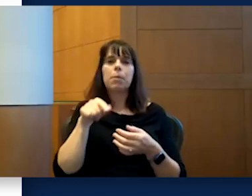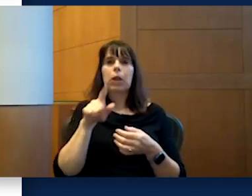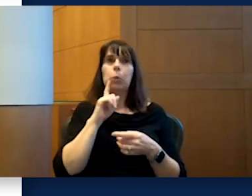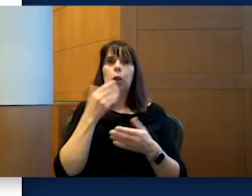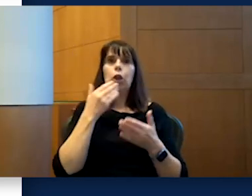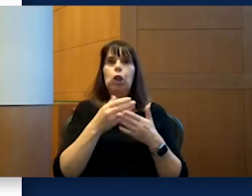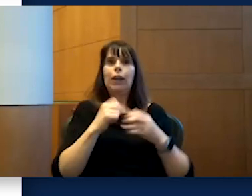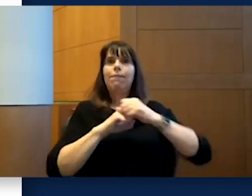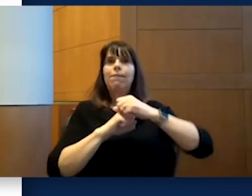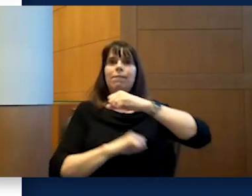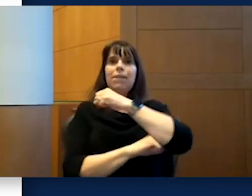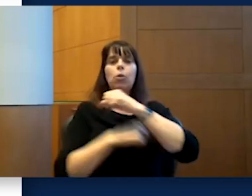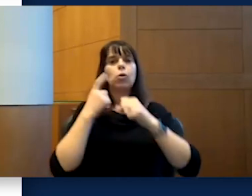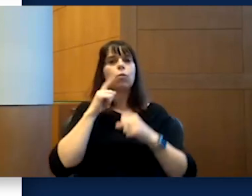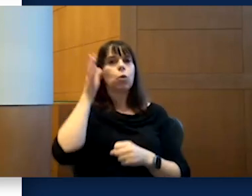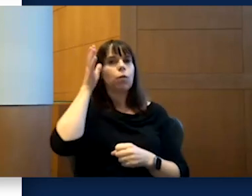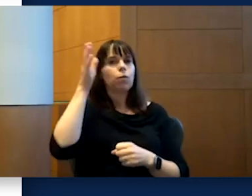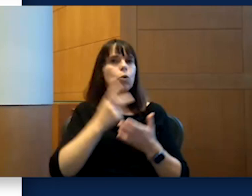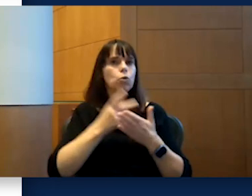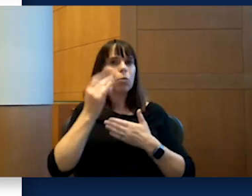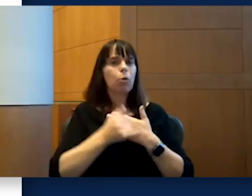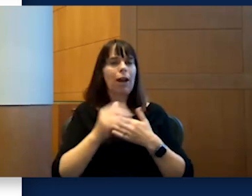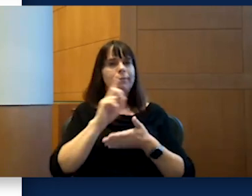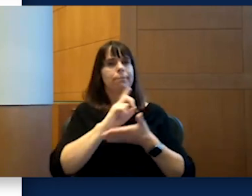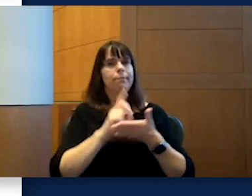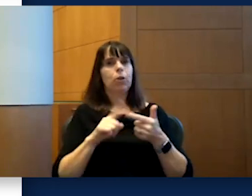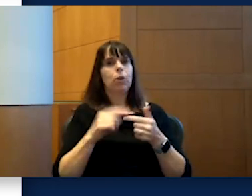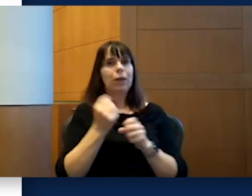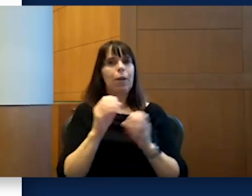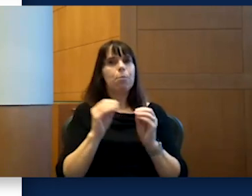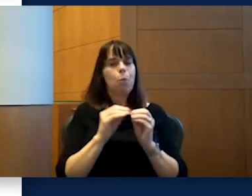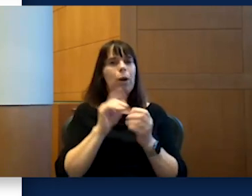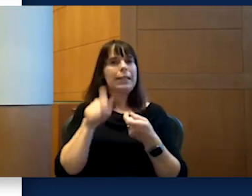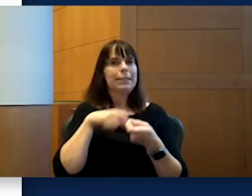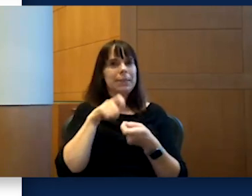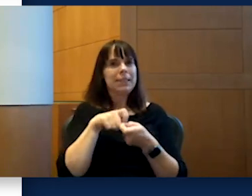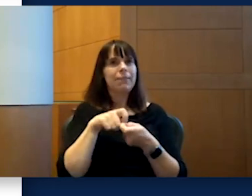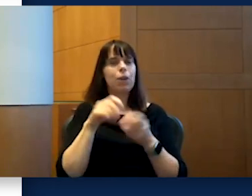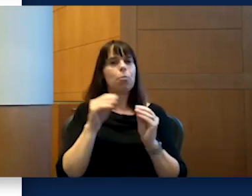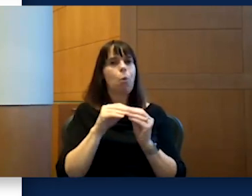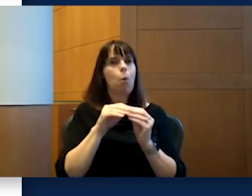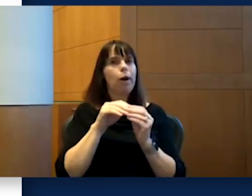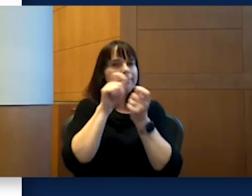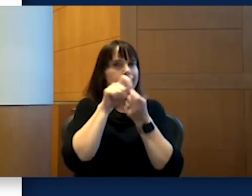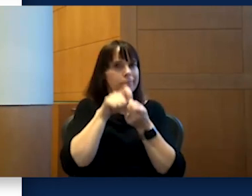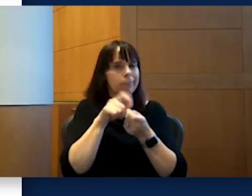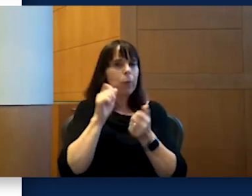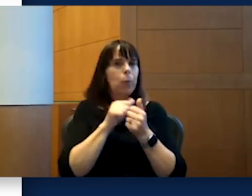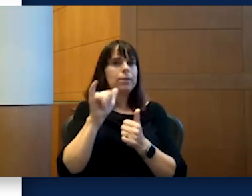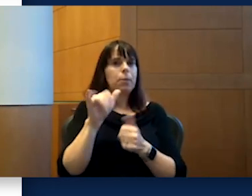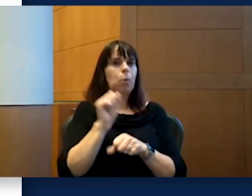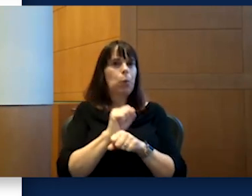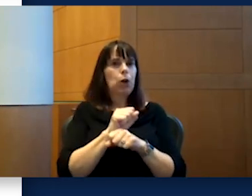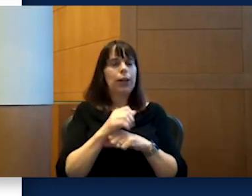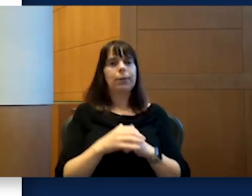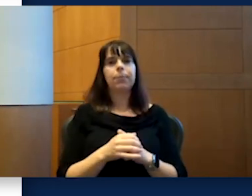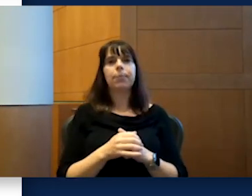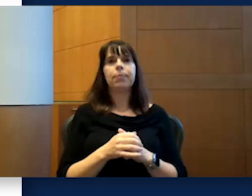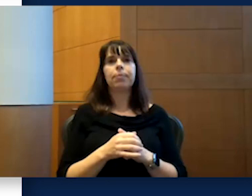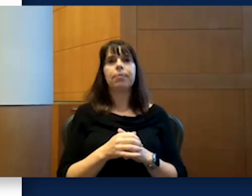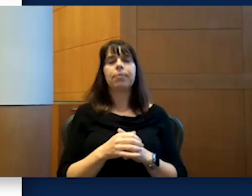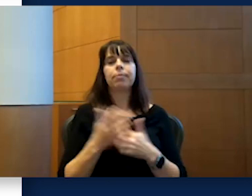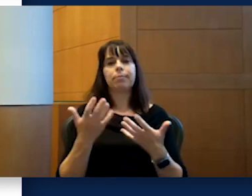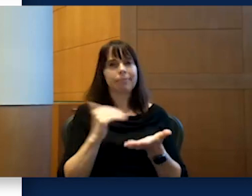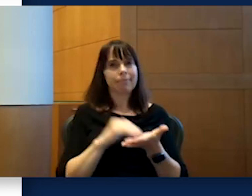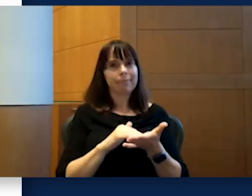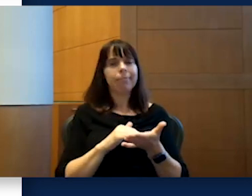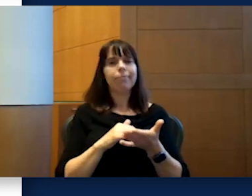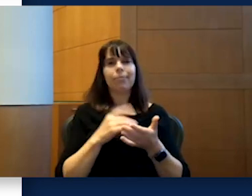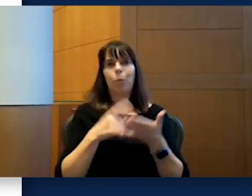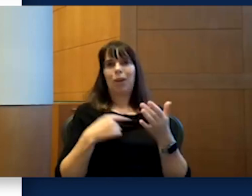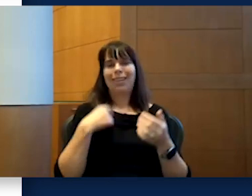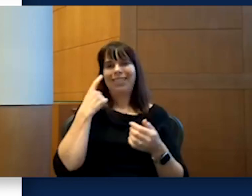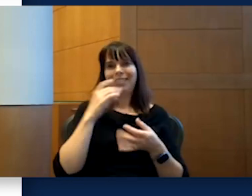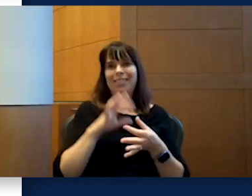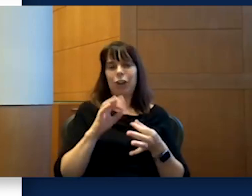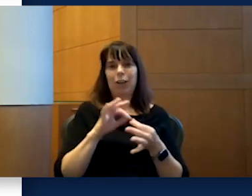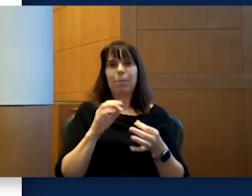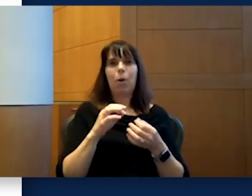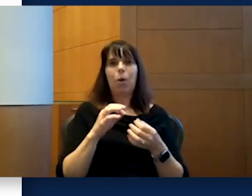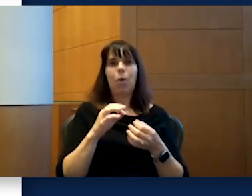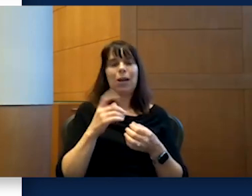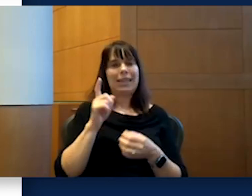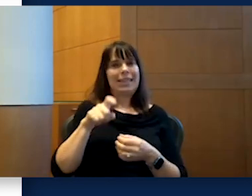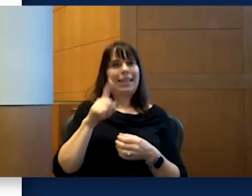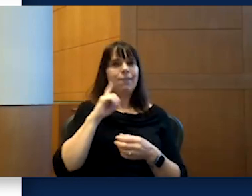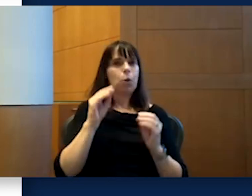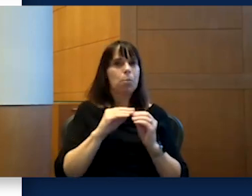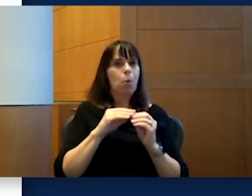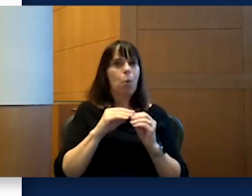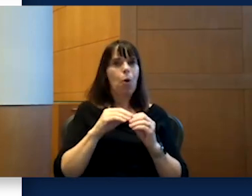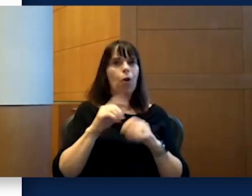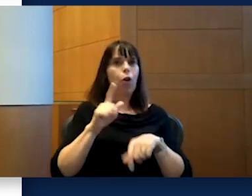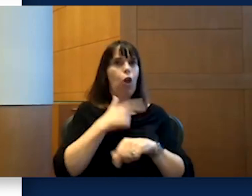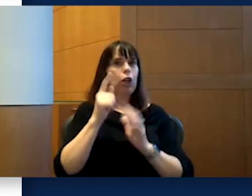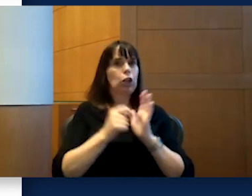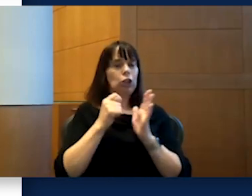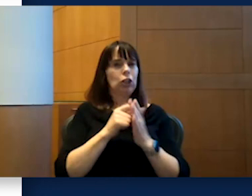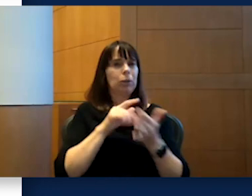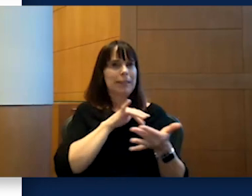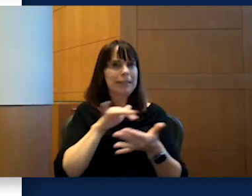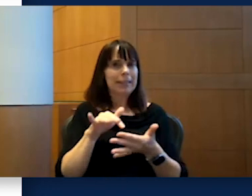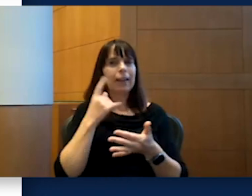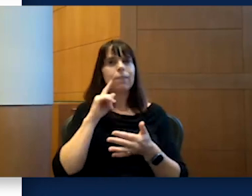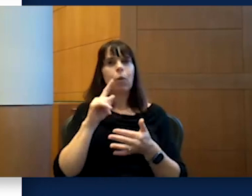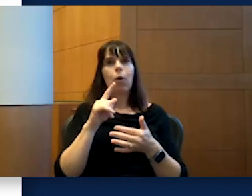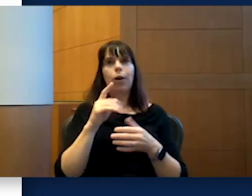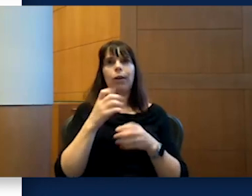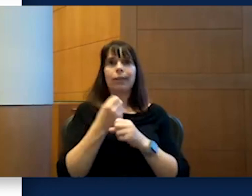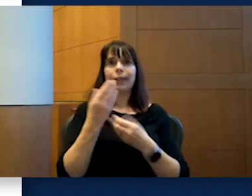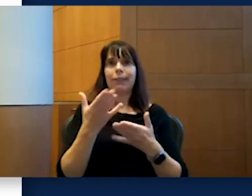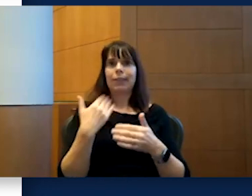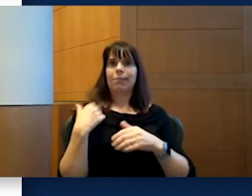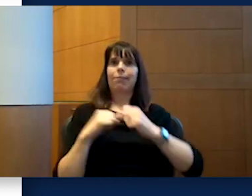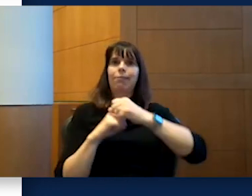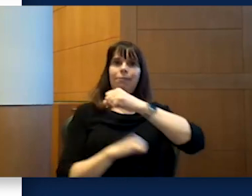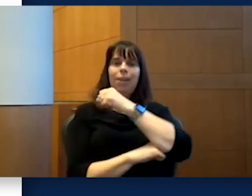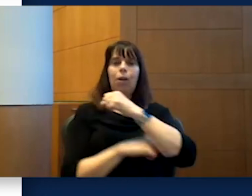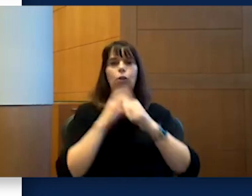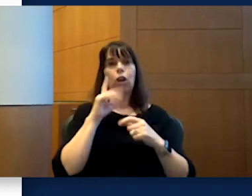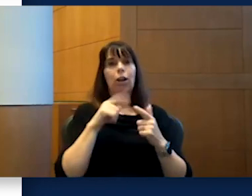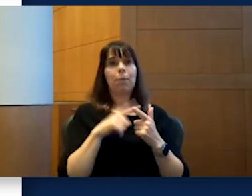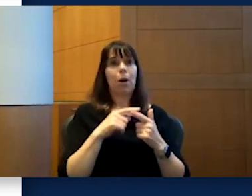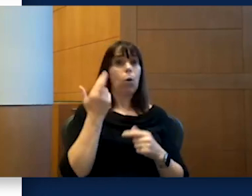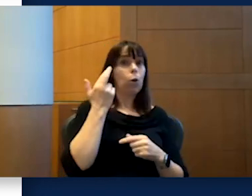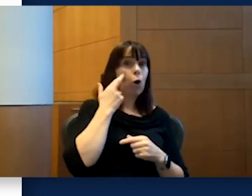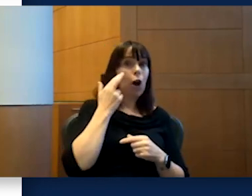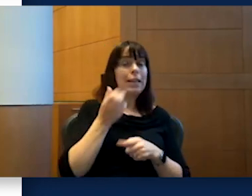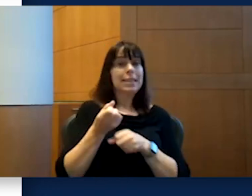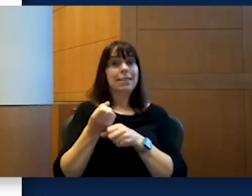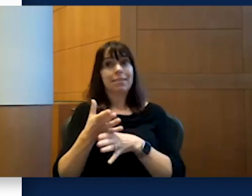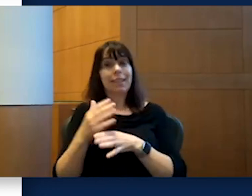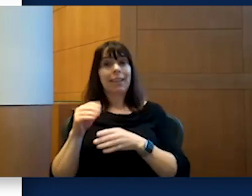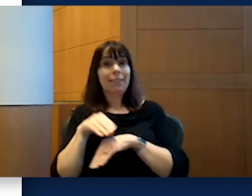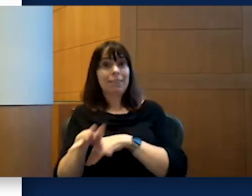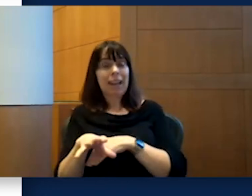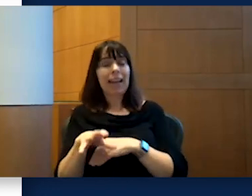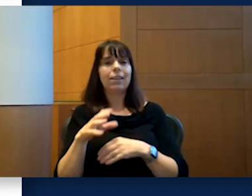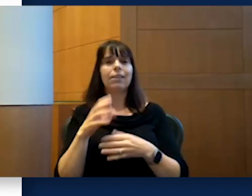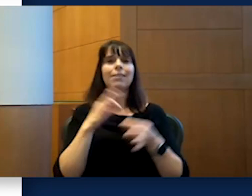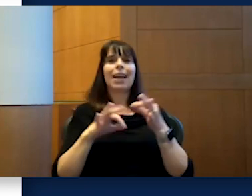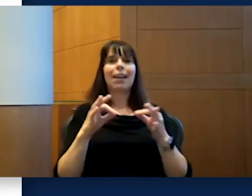And, again, getting to the point that I was just making, I think there's a real need for more longitudinal research really giving us foundation to talk more about cause and effect as opposed to correlation.